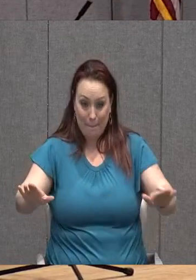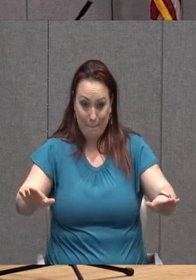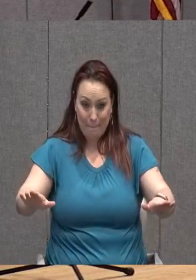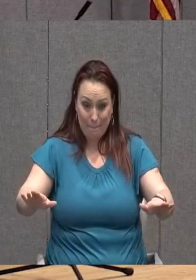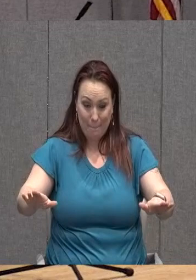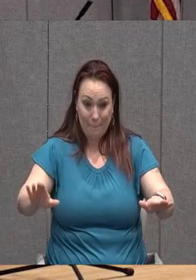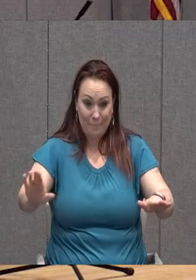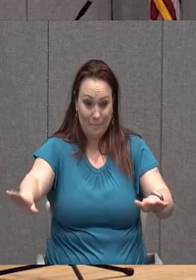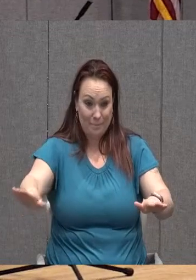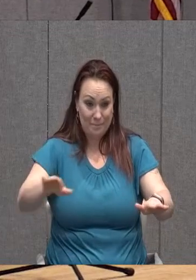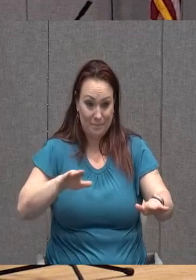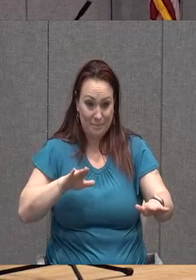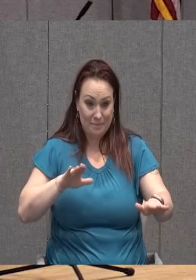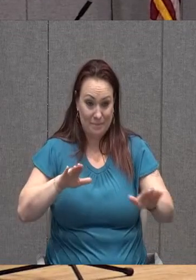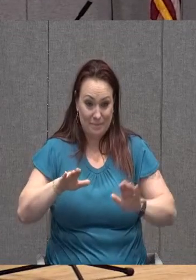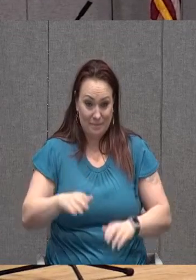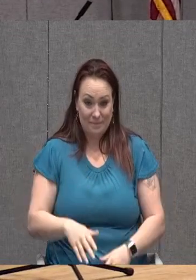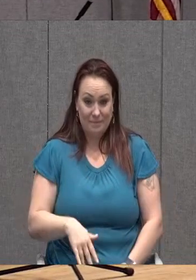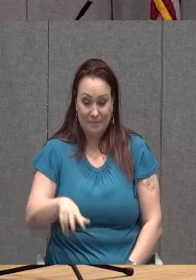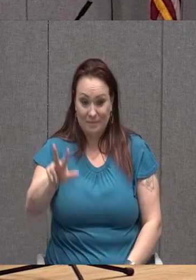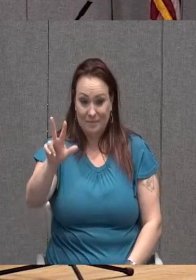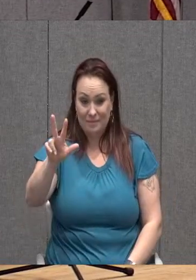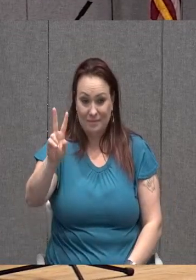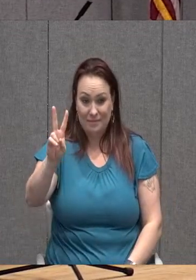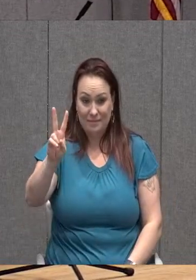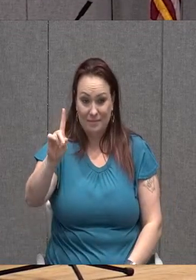and three, two, one.